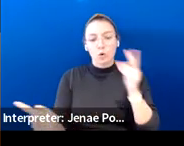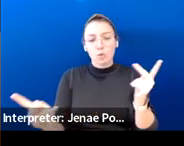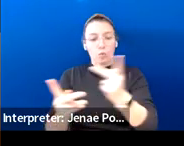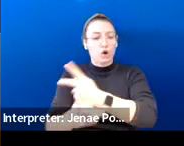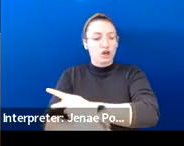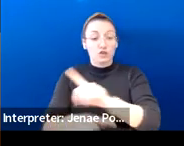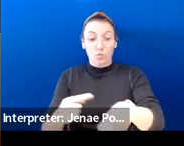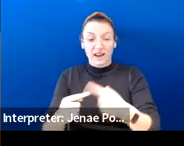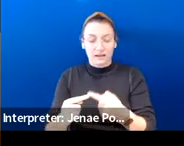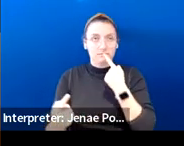next like this